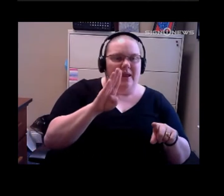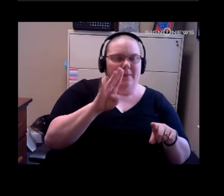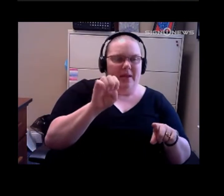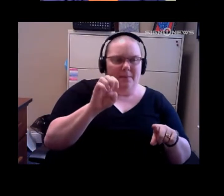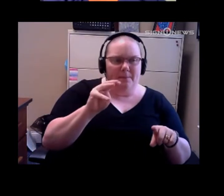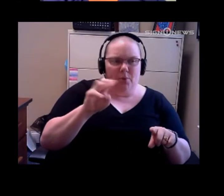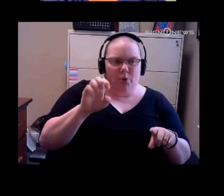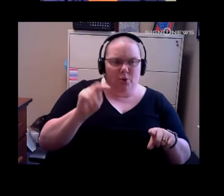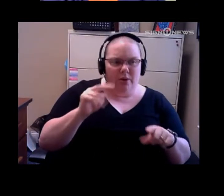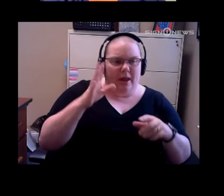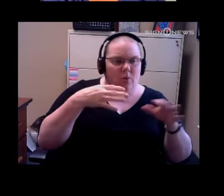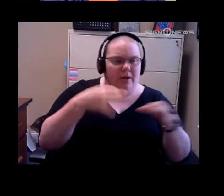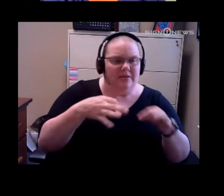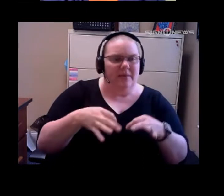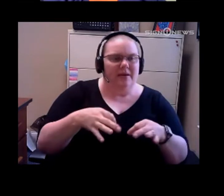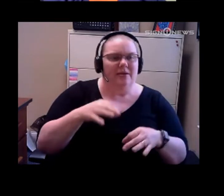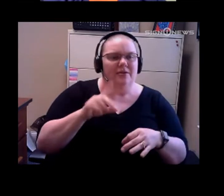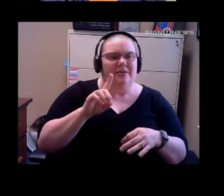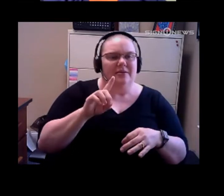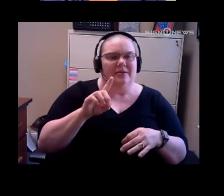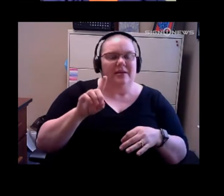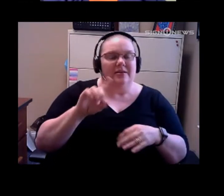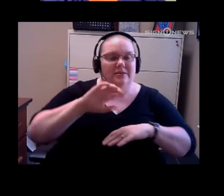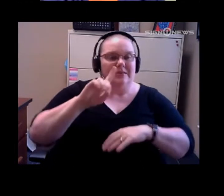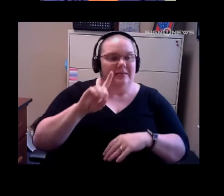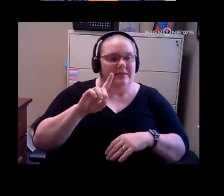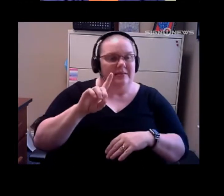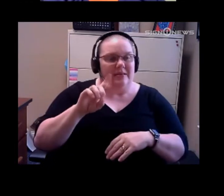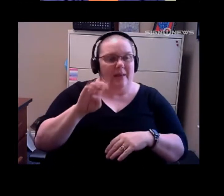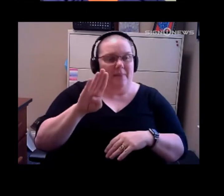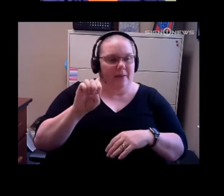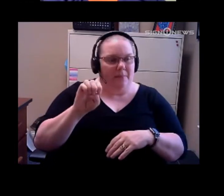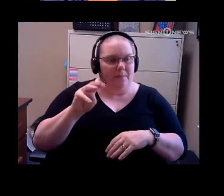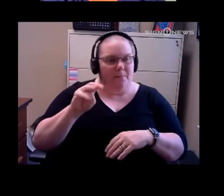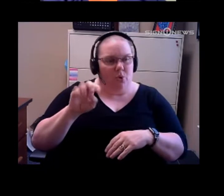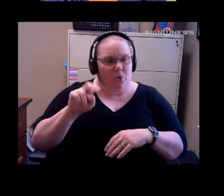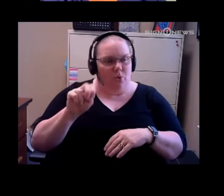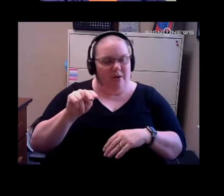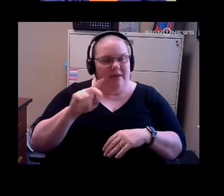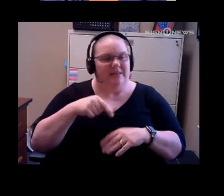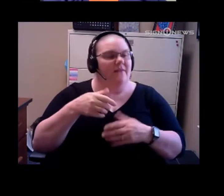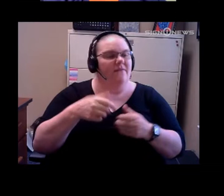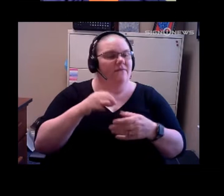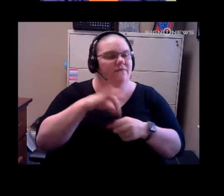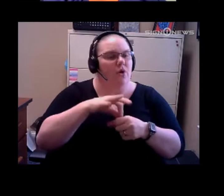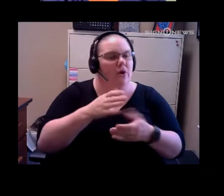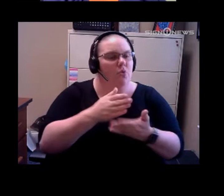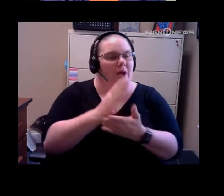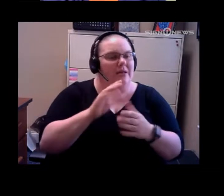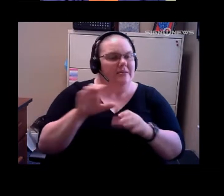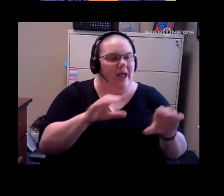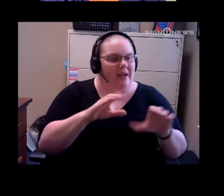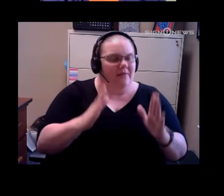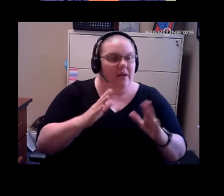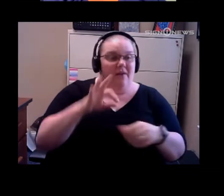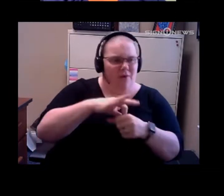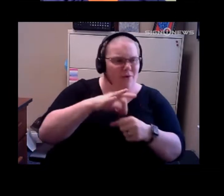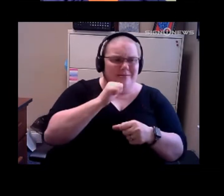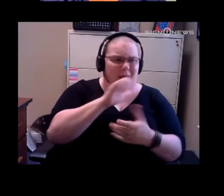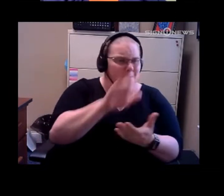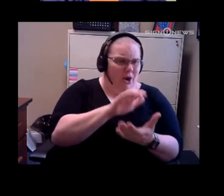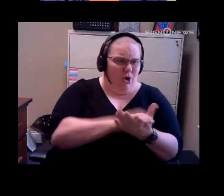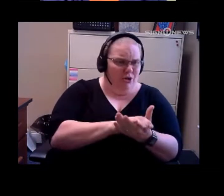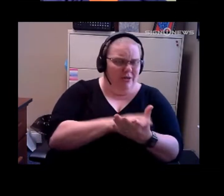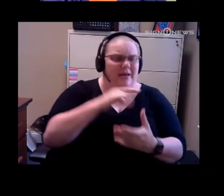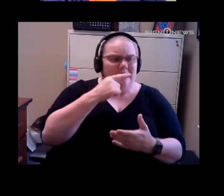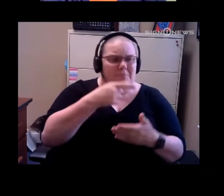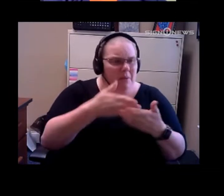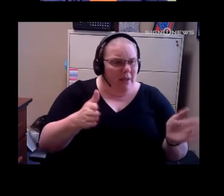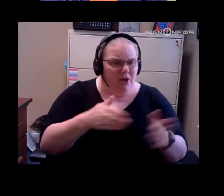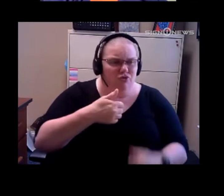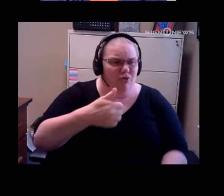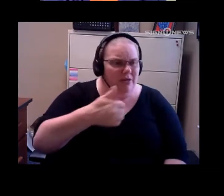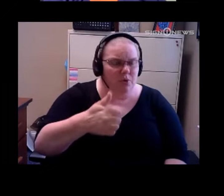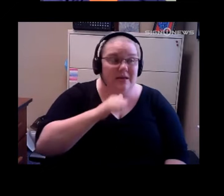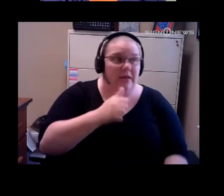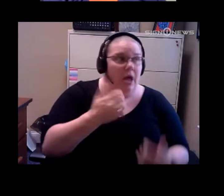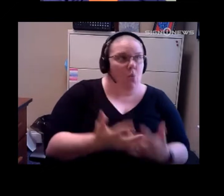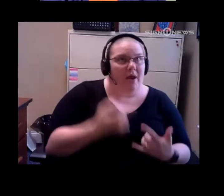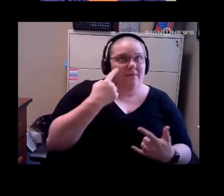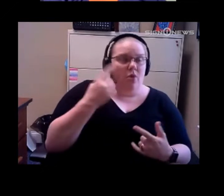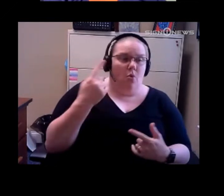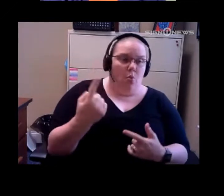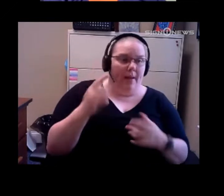it's public transport you're not waiting for the one who's absolutely perfect you're getting on